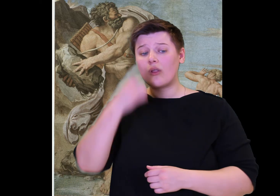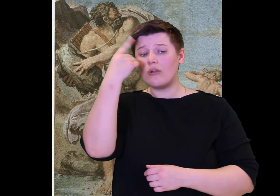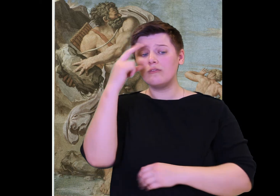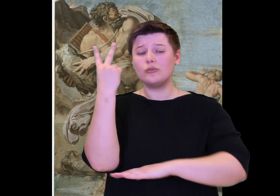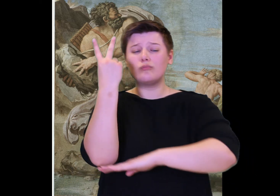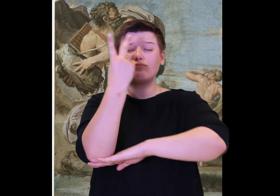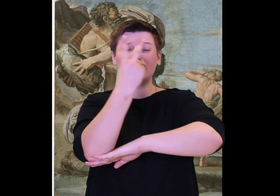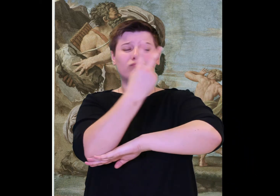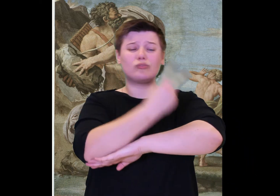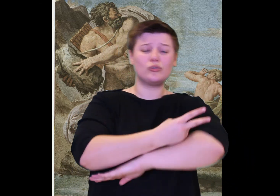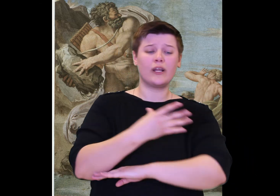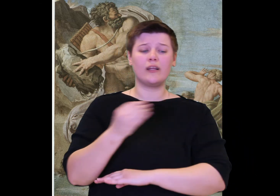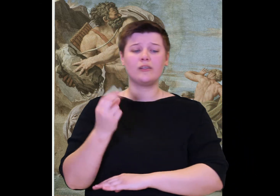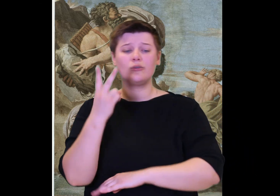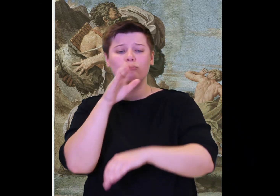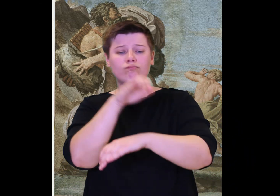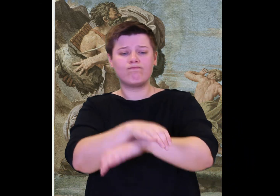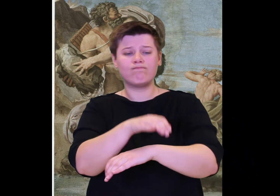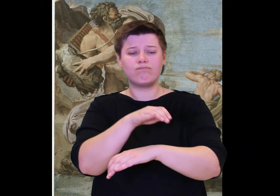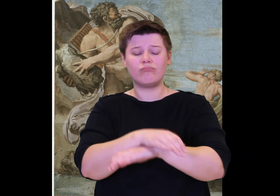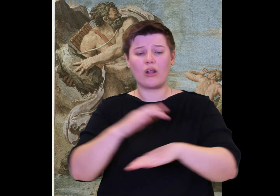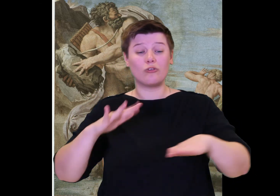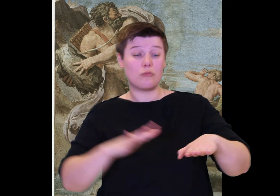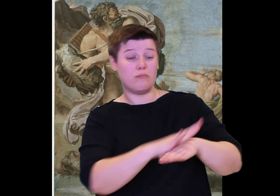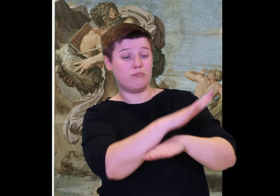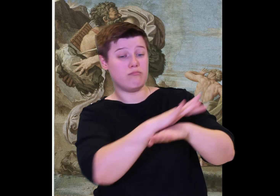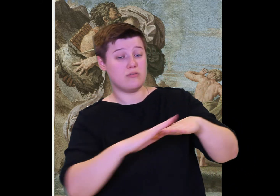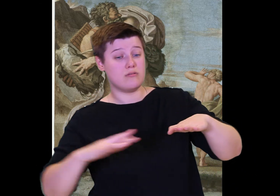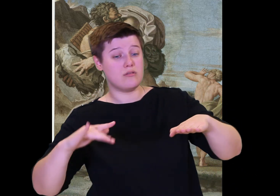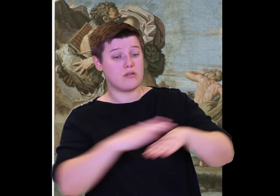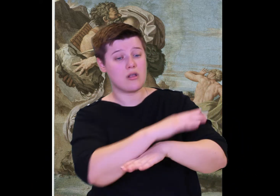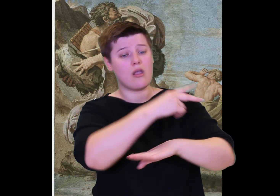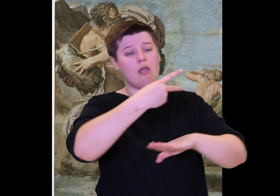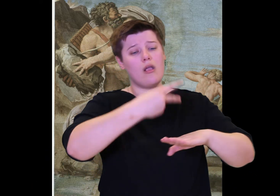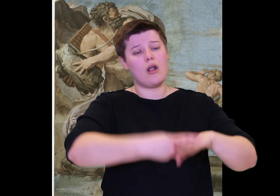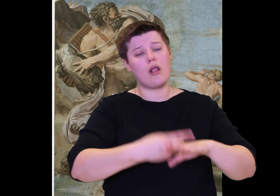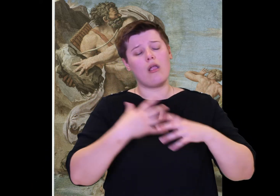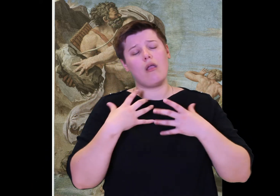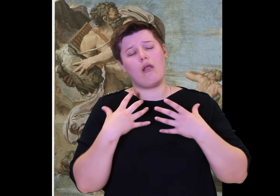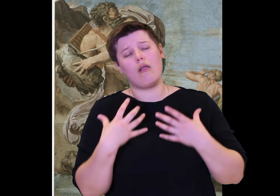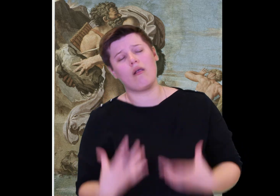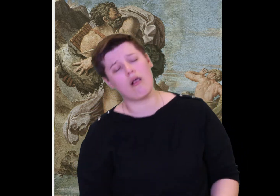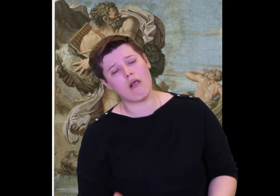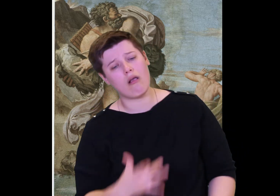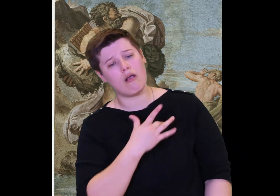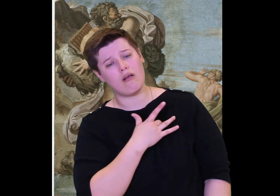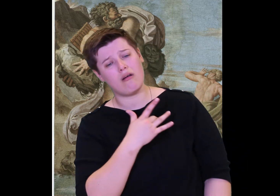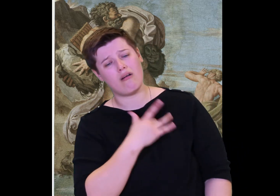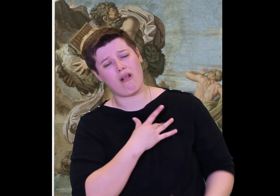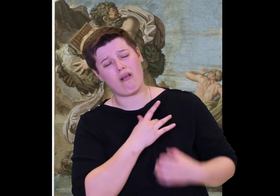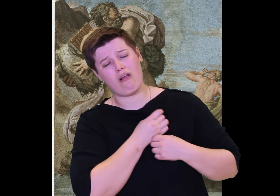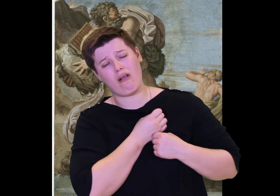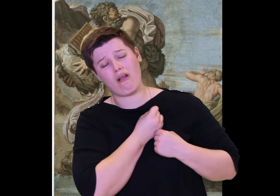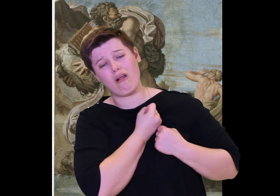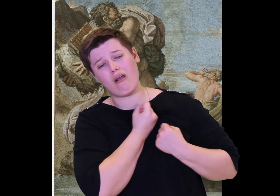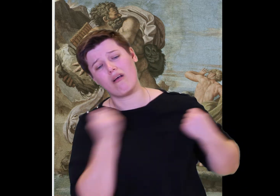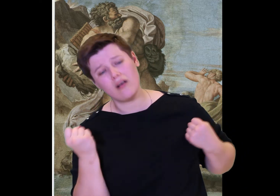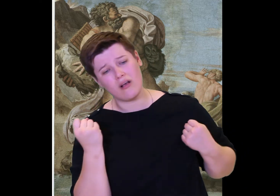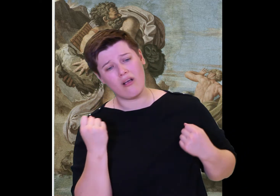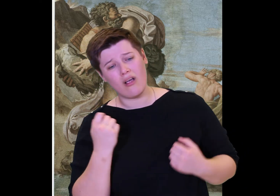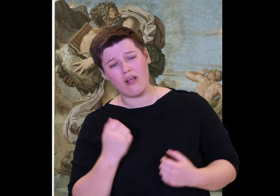We sailed off sadly, happy to survive, but with our good friends lost.